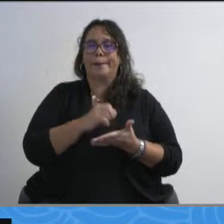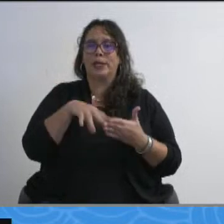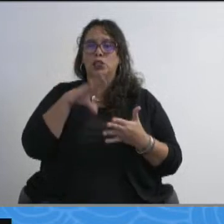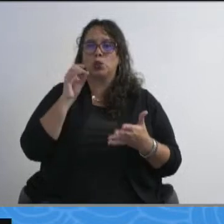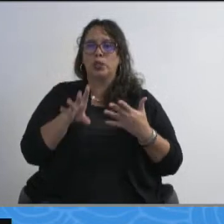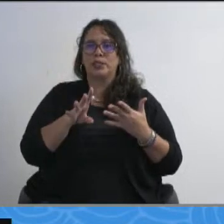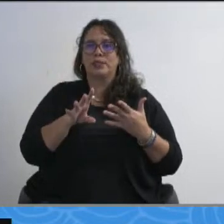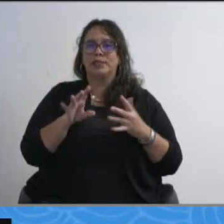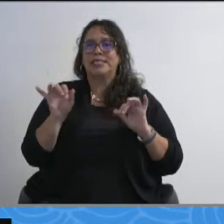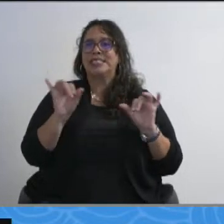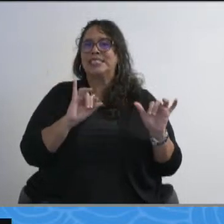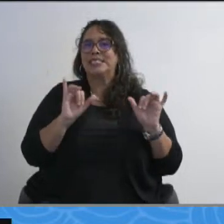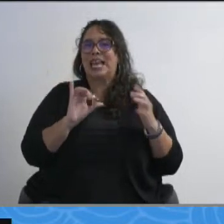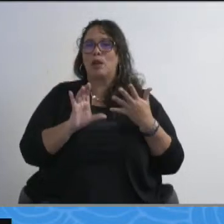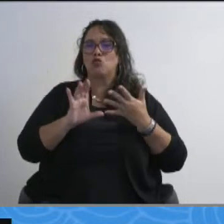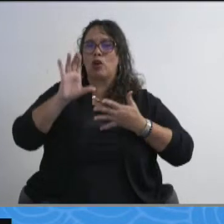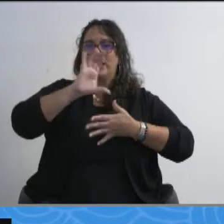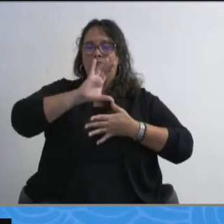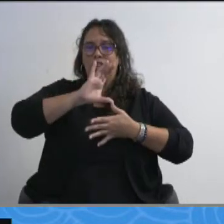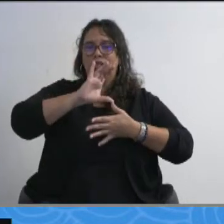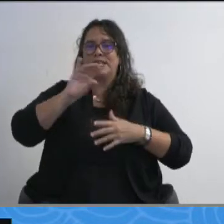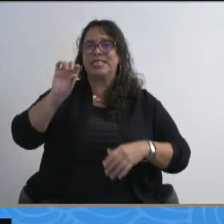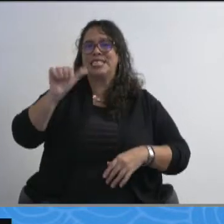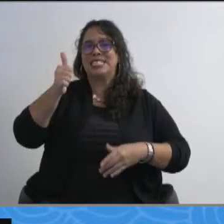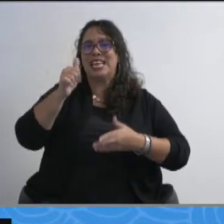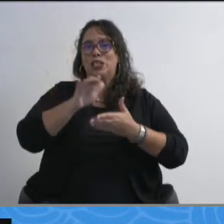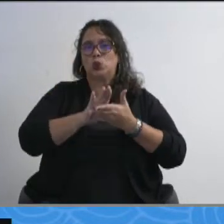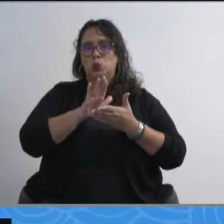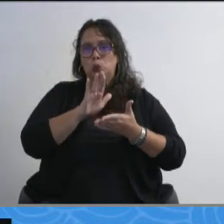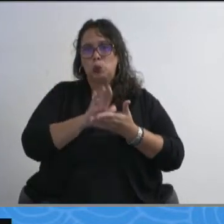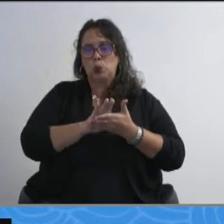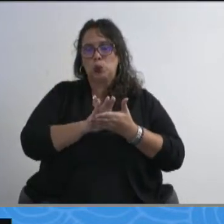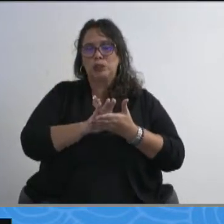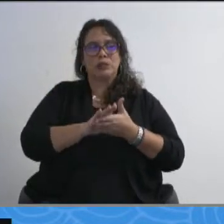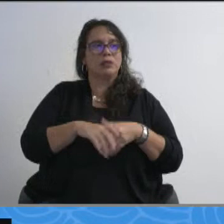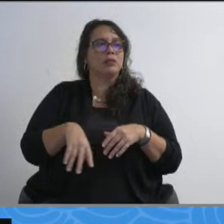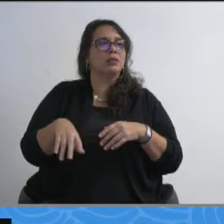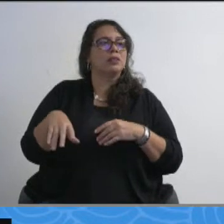10 schools with the highest rates of low-income students and the 10 schools with the lowest rates.